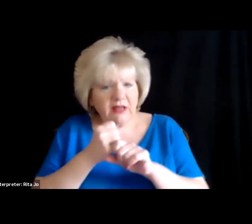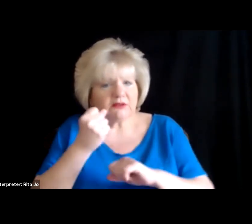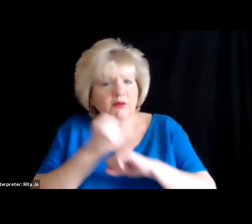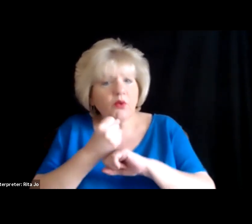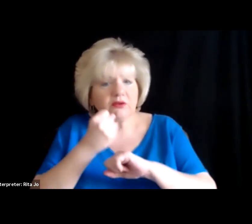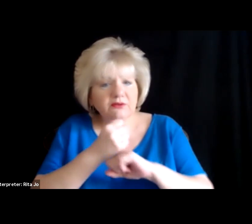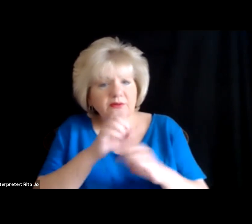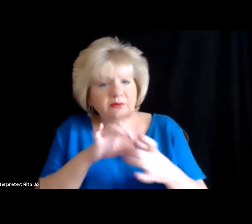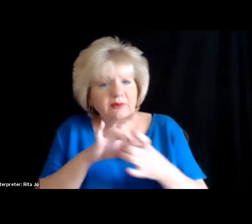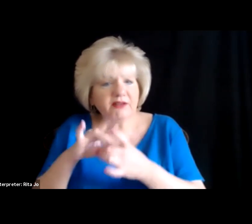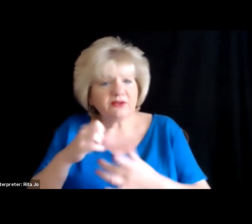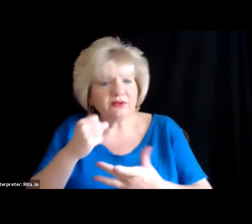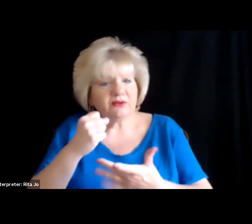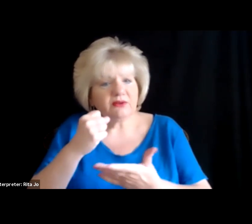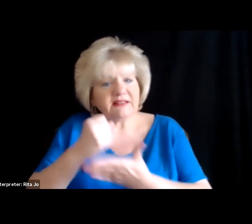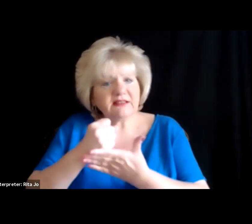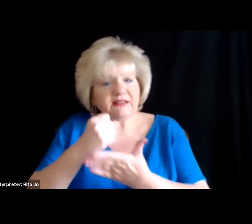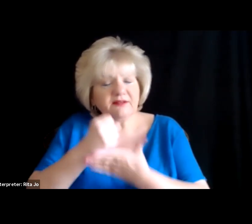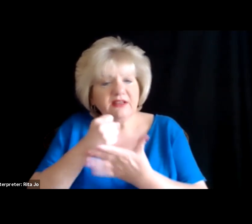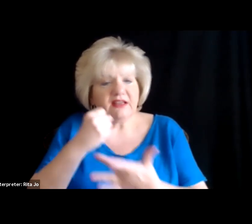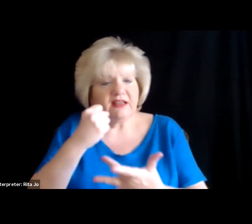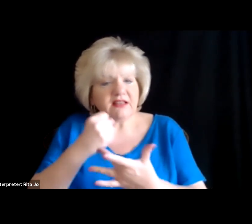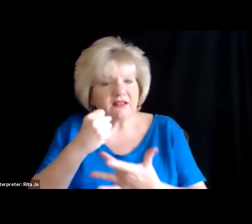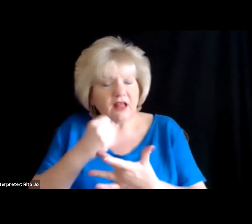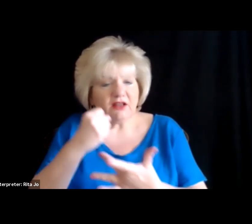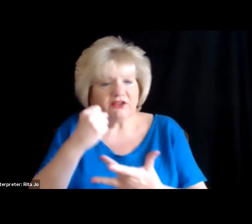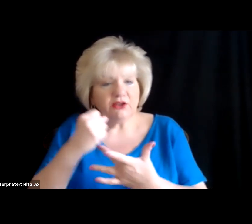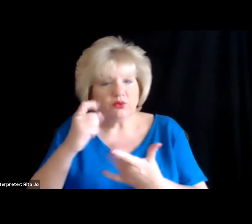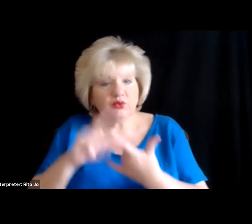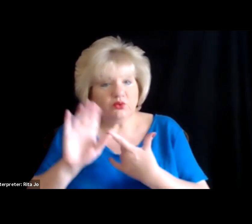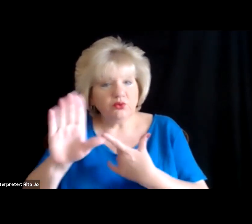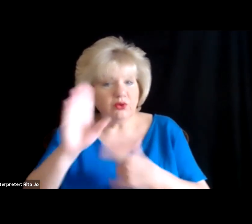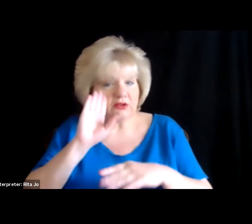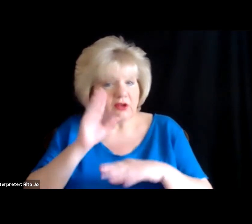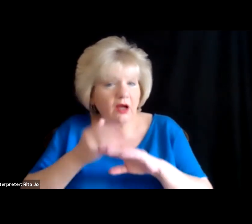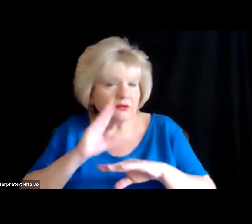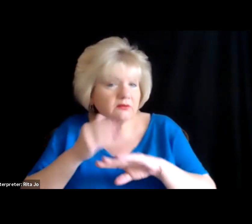technology related to your child or students IEP. And I will make